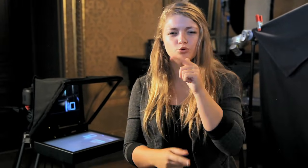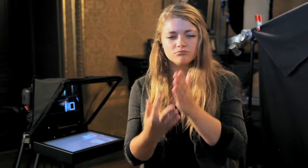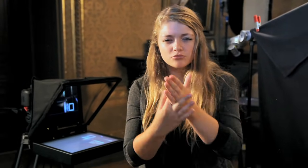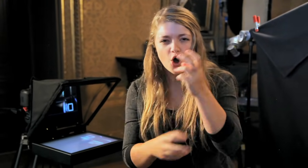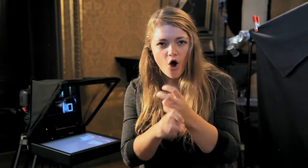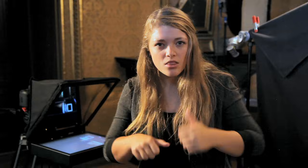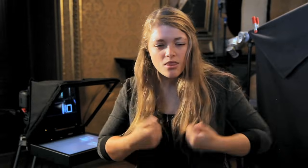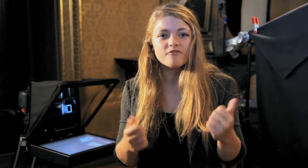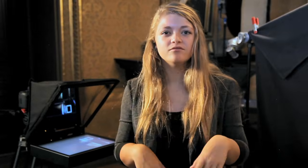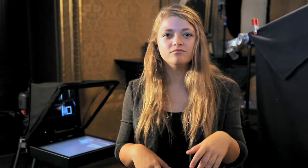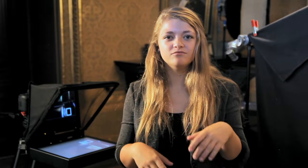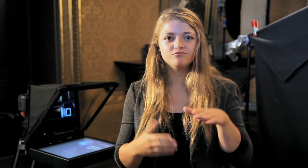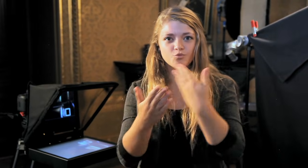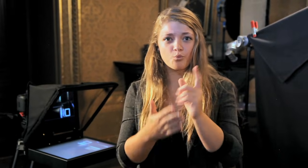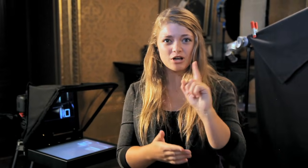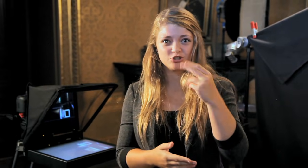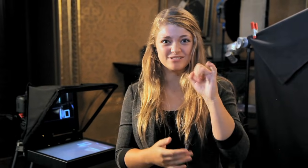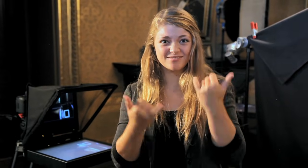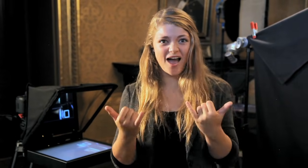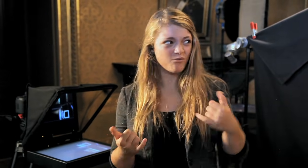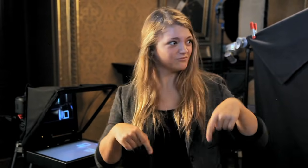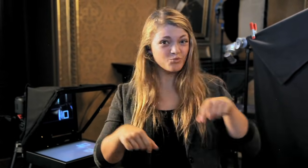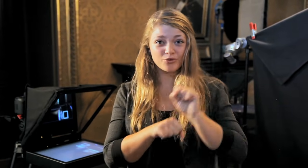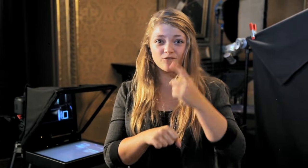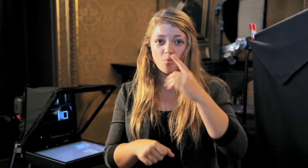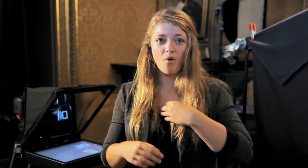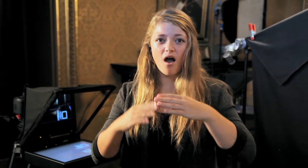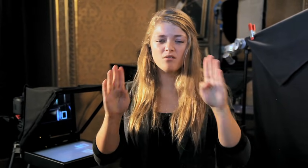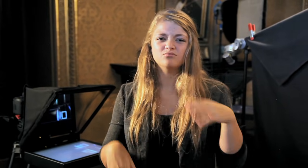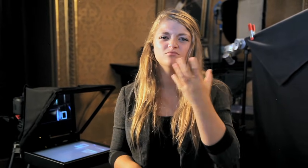who has been through a hard life, and to get where she is, now, working for the White House.